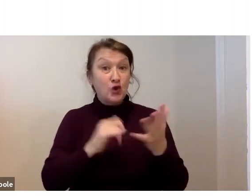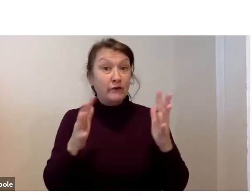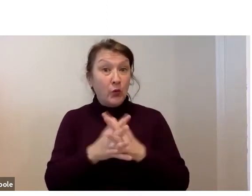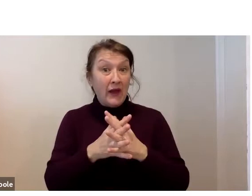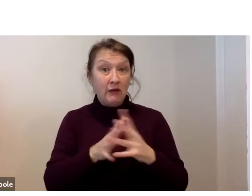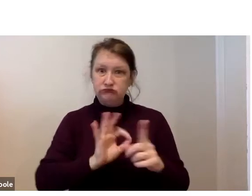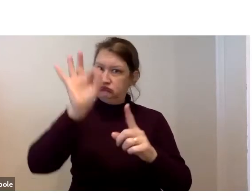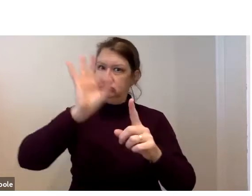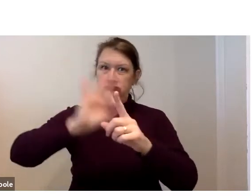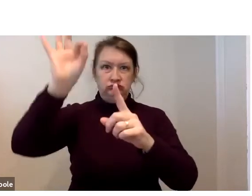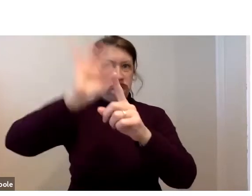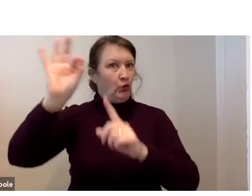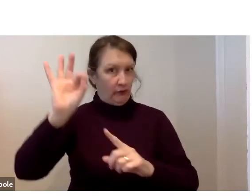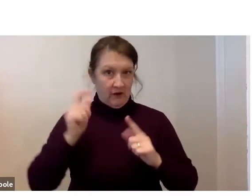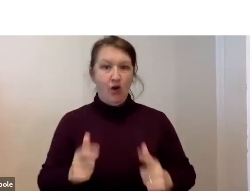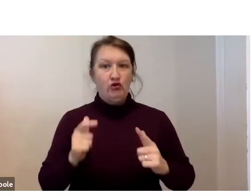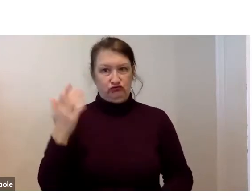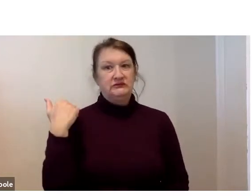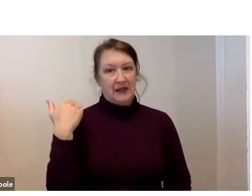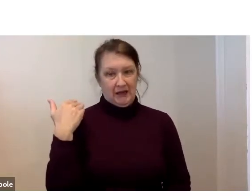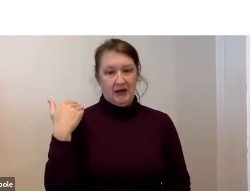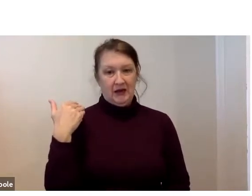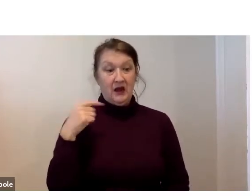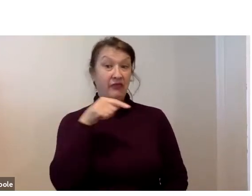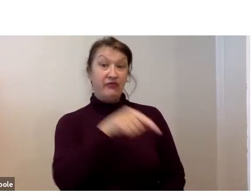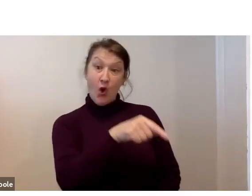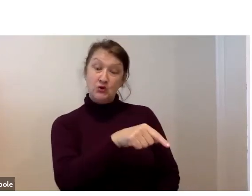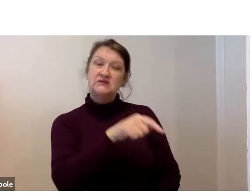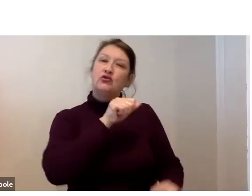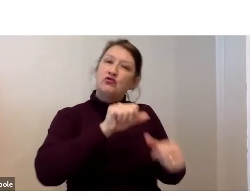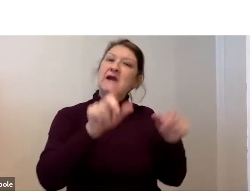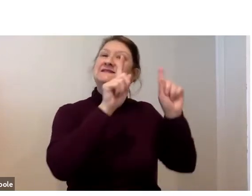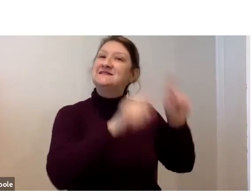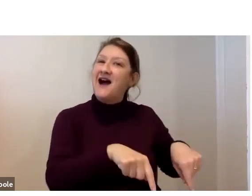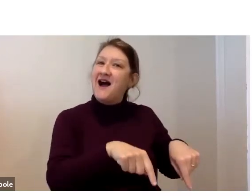So they are an excellent base and that means you can upload your